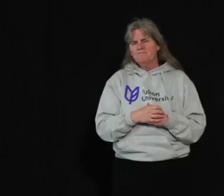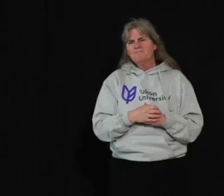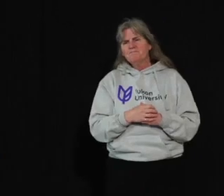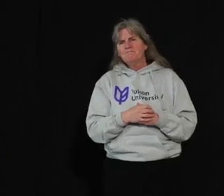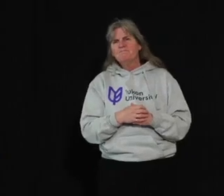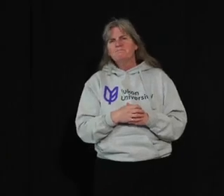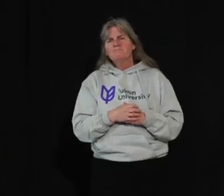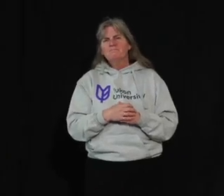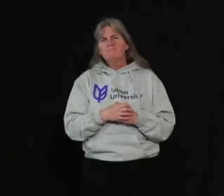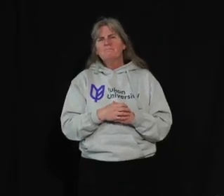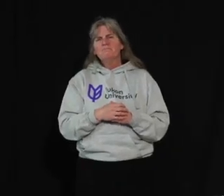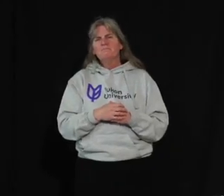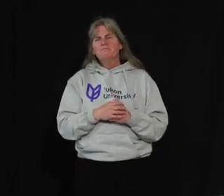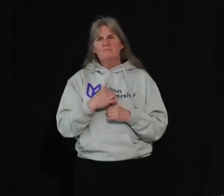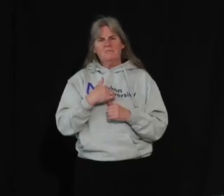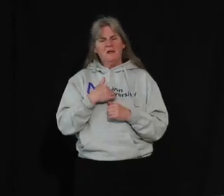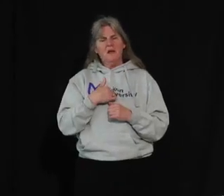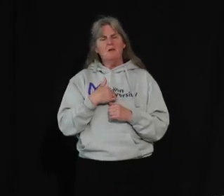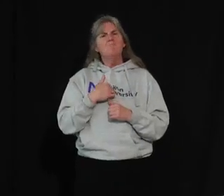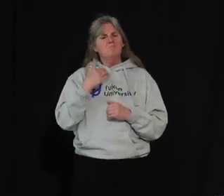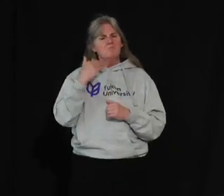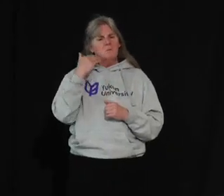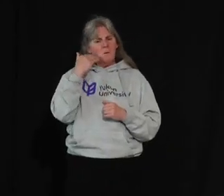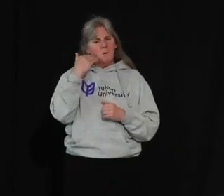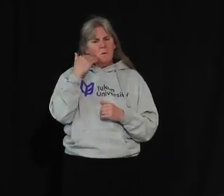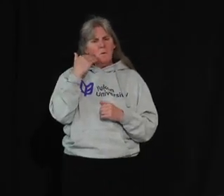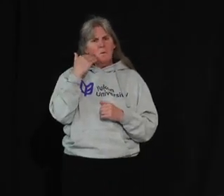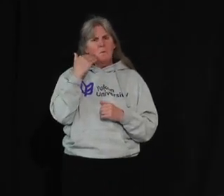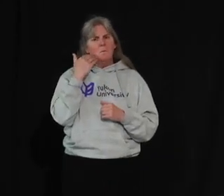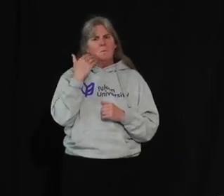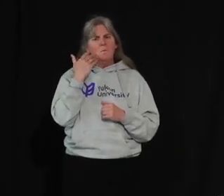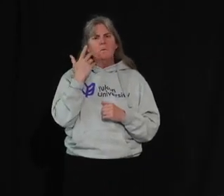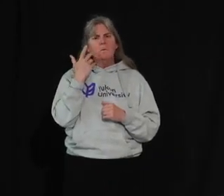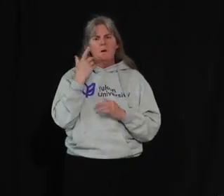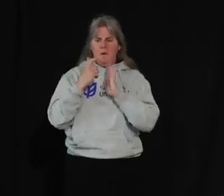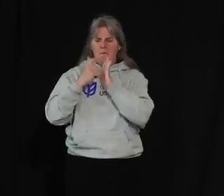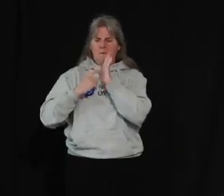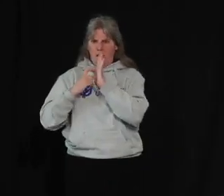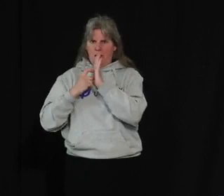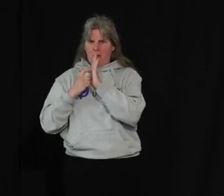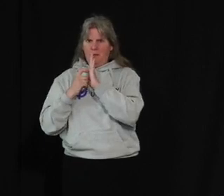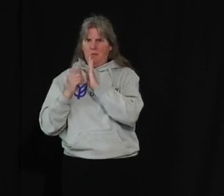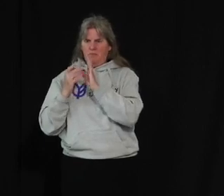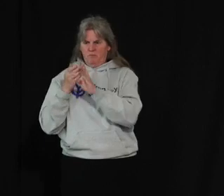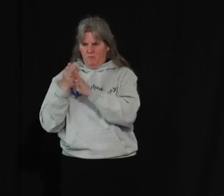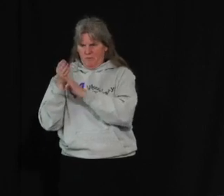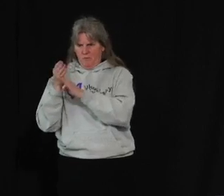question. I am really, very aware of not just miners but many other